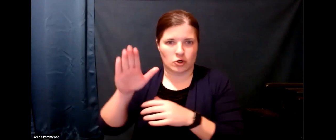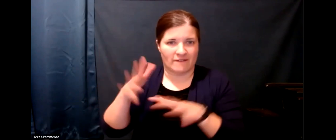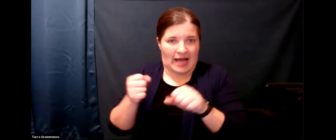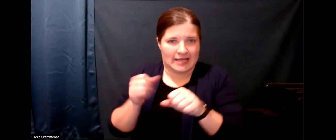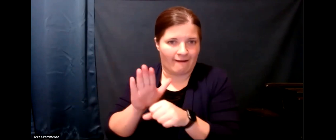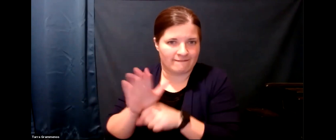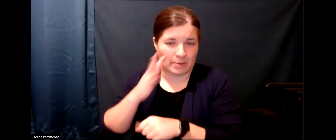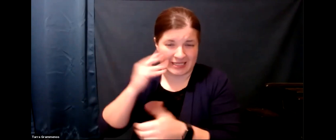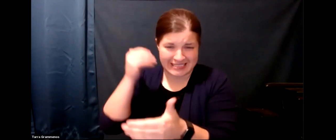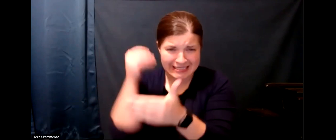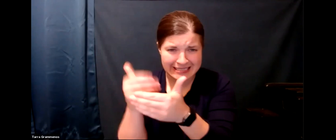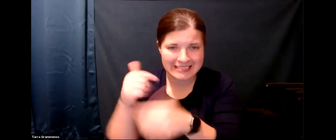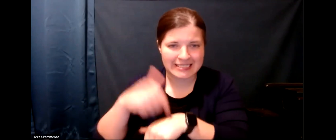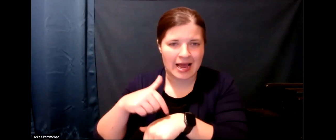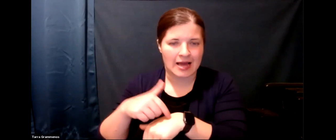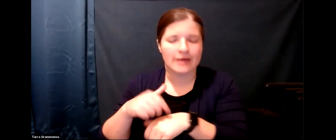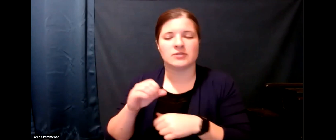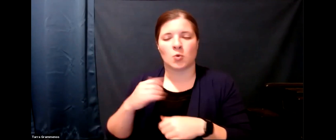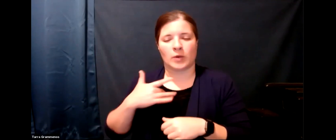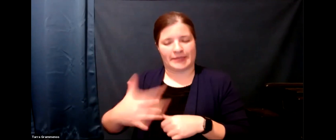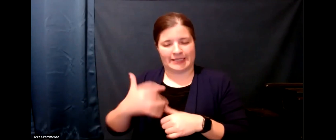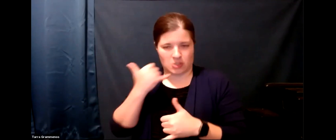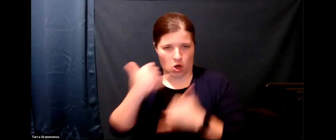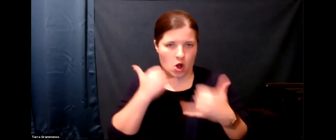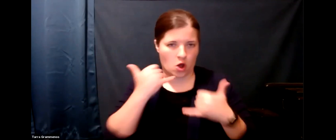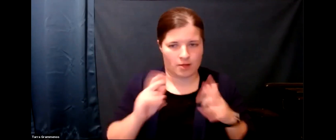So in the interest of time, like Michael said, we